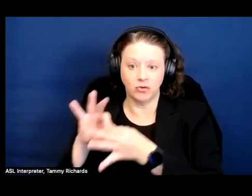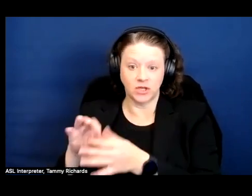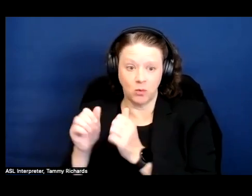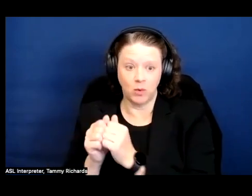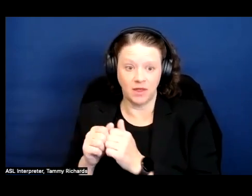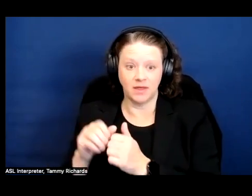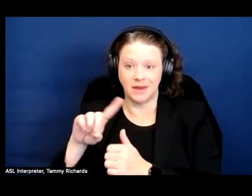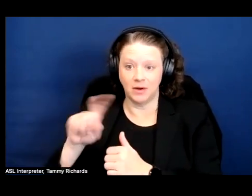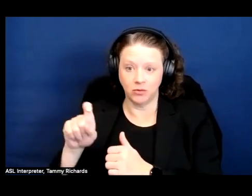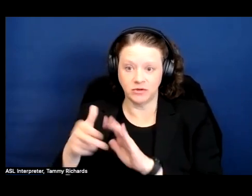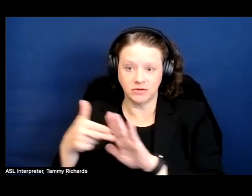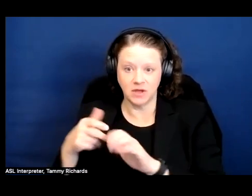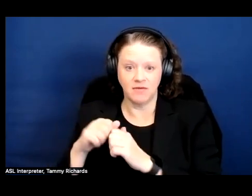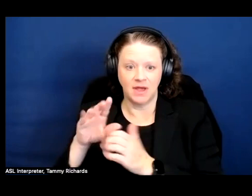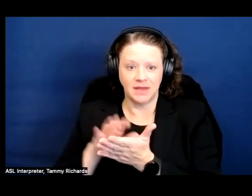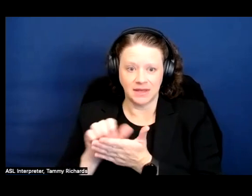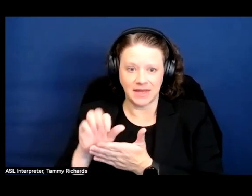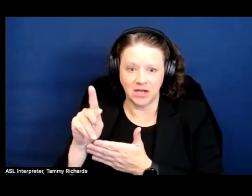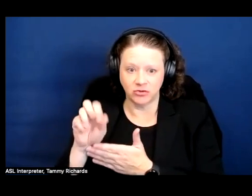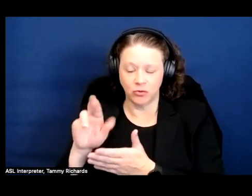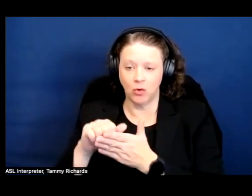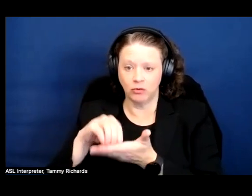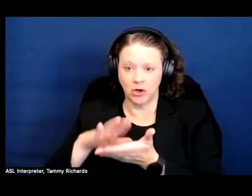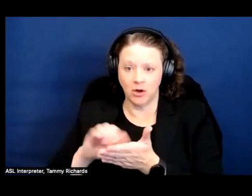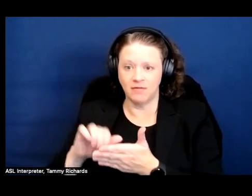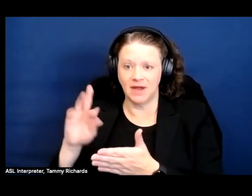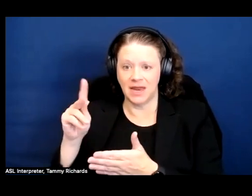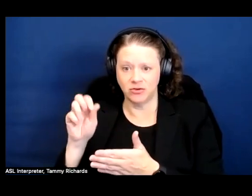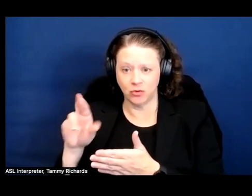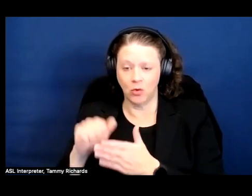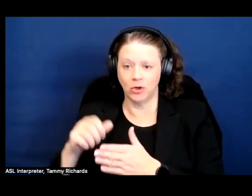for a long time now under the California law.